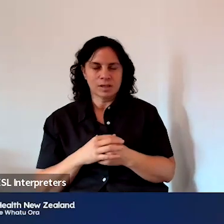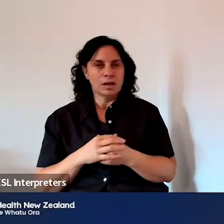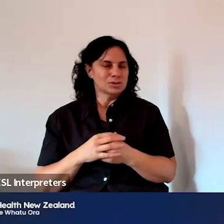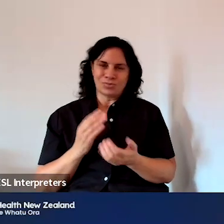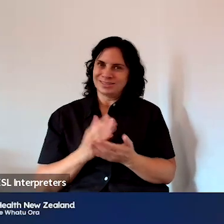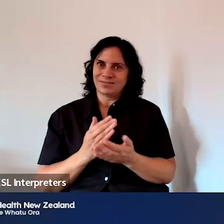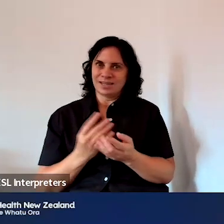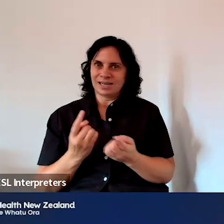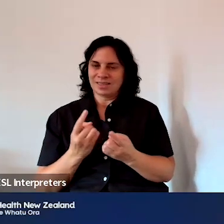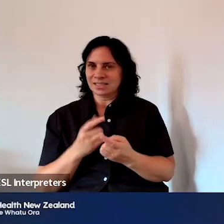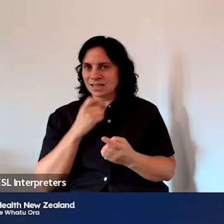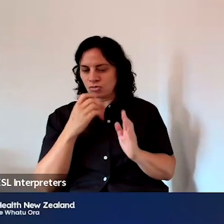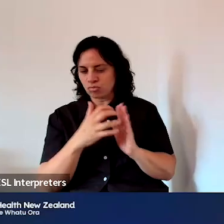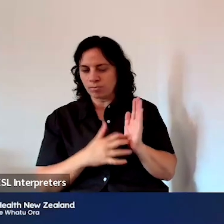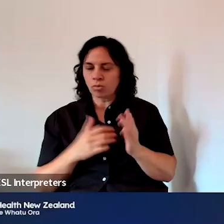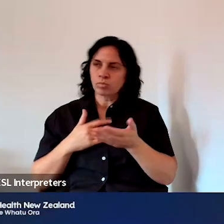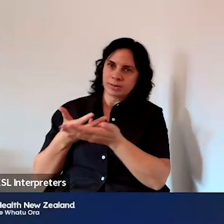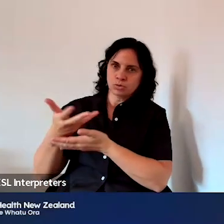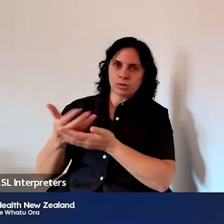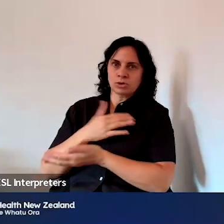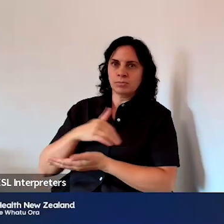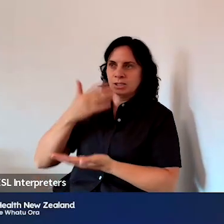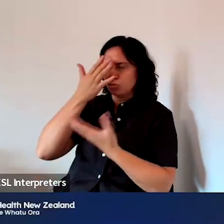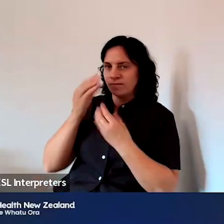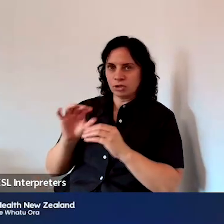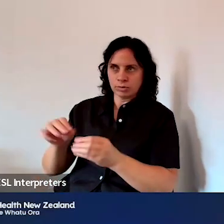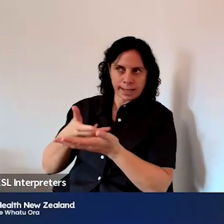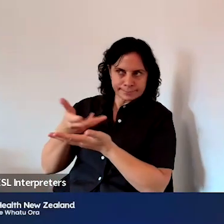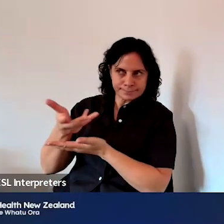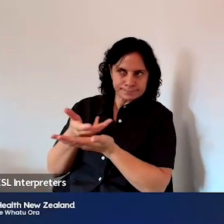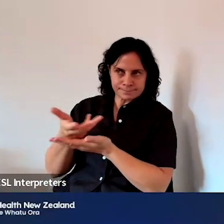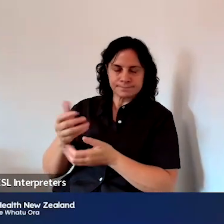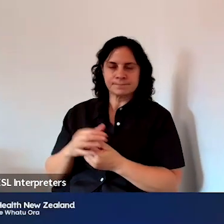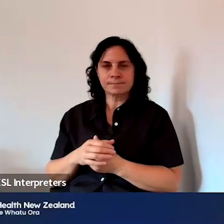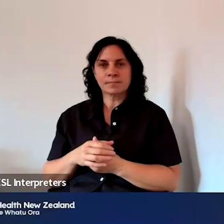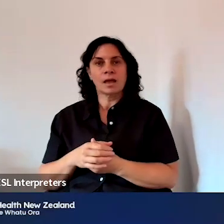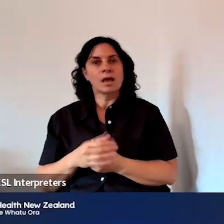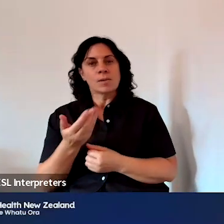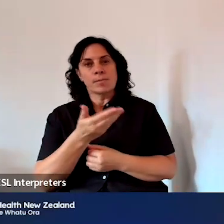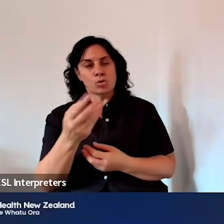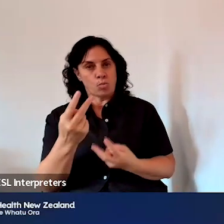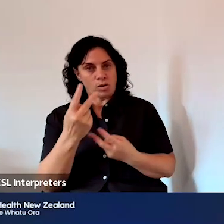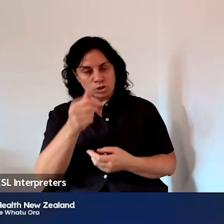that we'll be talking to our colleagues in the Ministry of Education about. As people on the webinar probably know, there are already a number